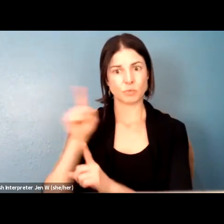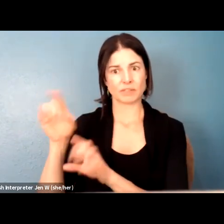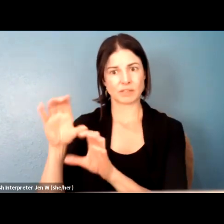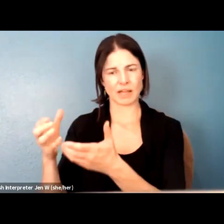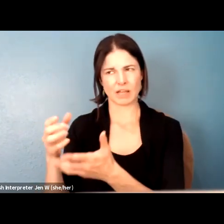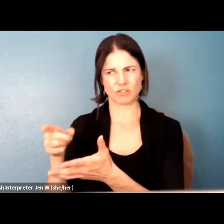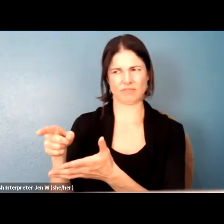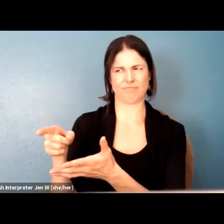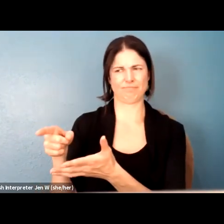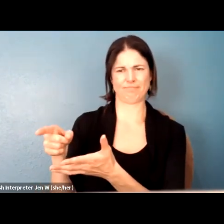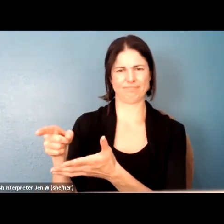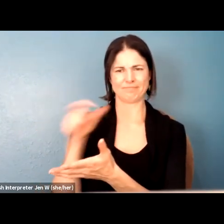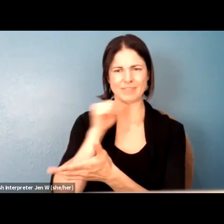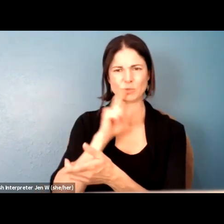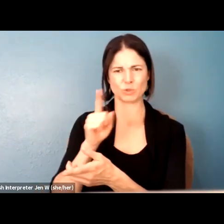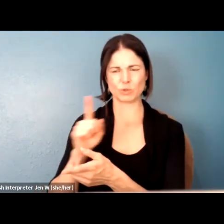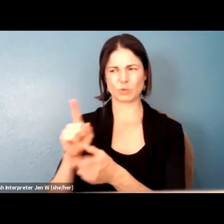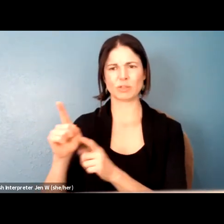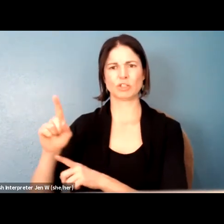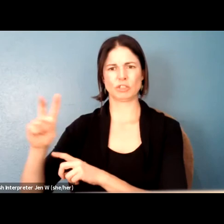come into my office and sit down in a chair. And she would say